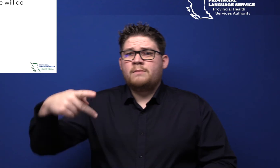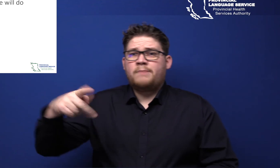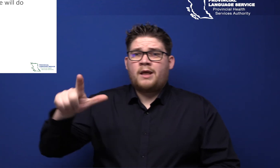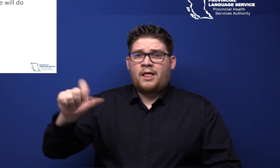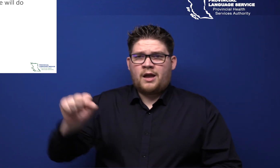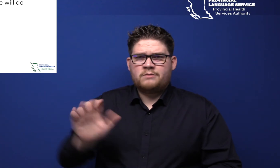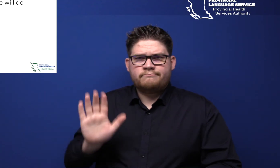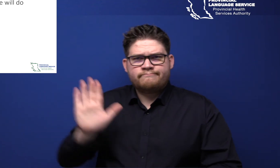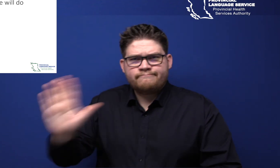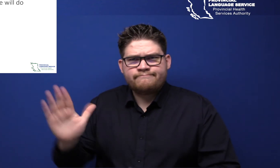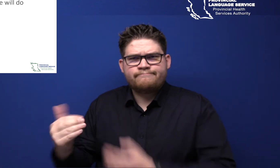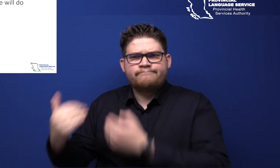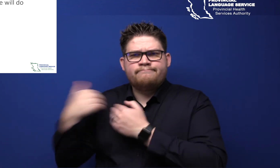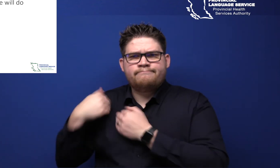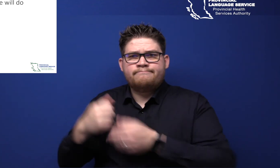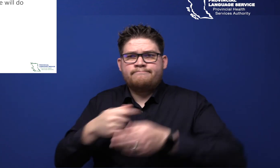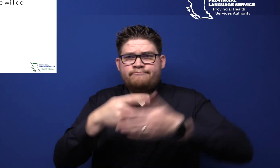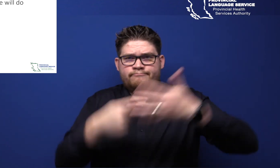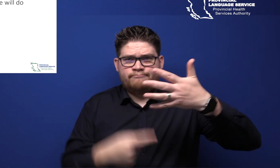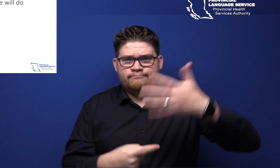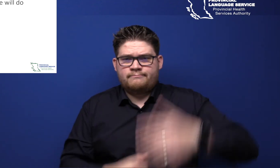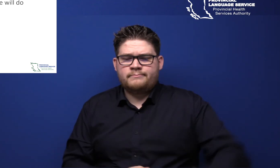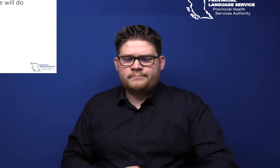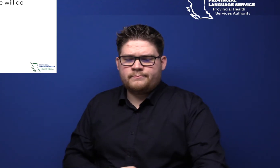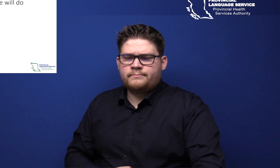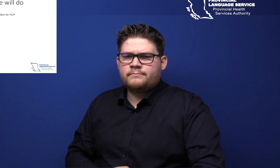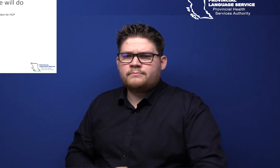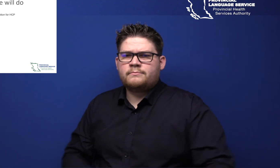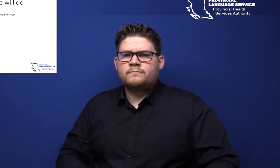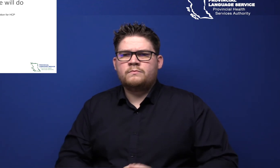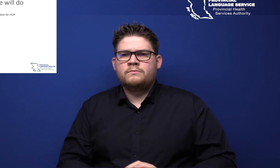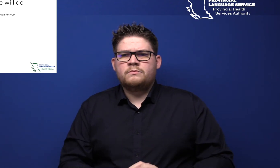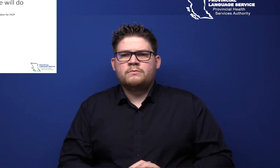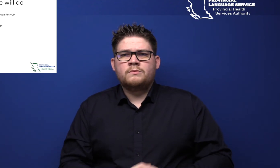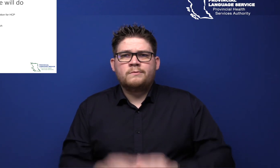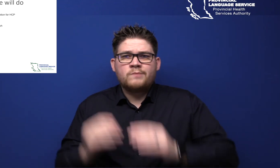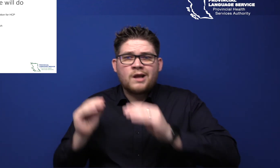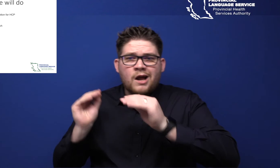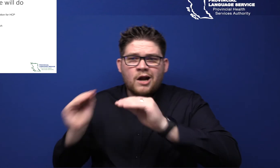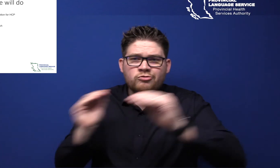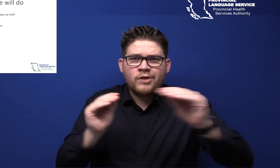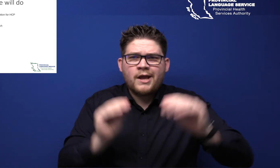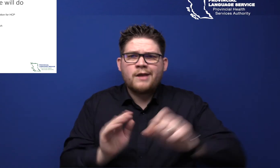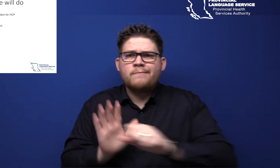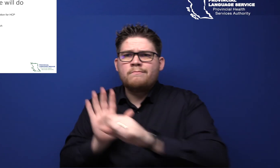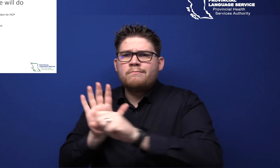MOVING FORWARD, PROVINCIAL LANGUAGE SERVICES WILL BE RESPONSIBLE